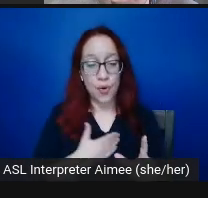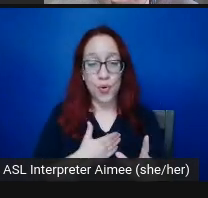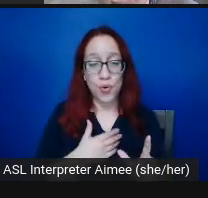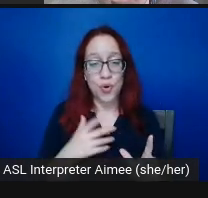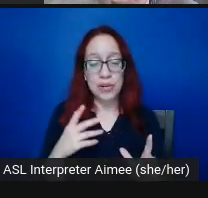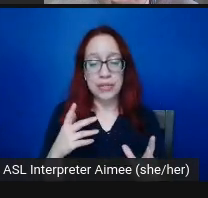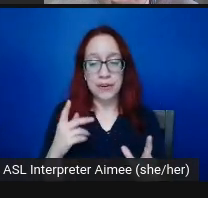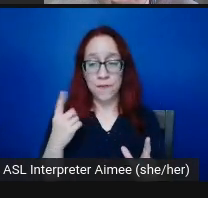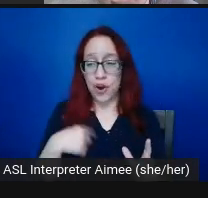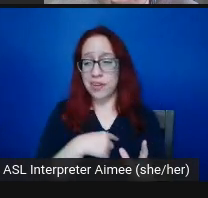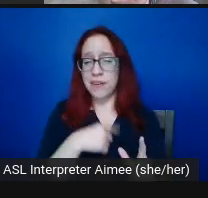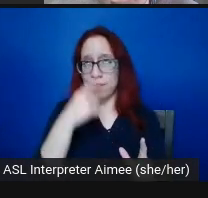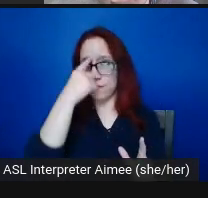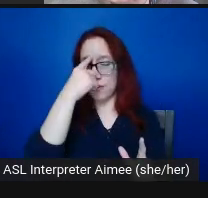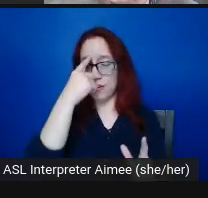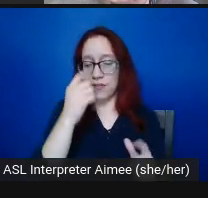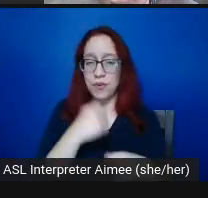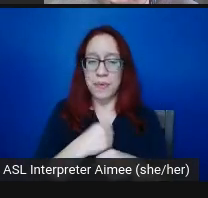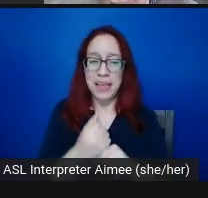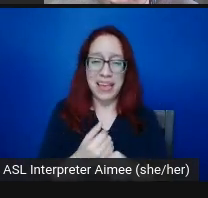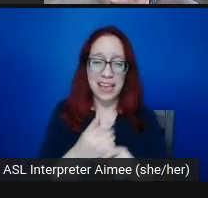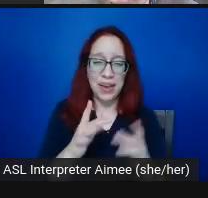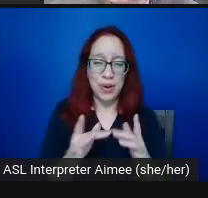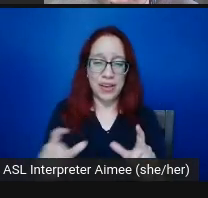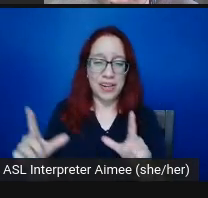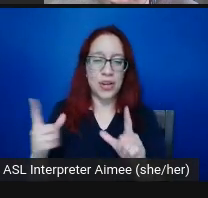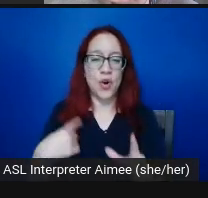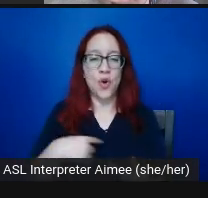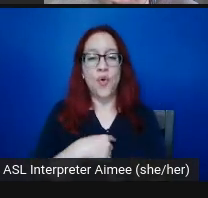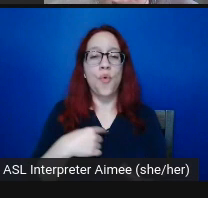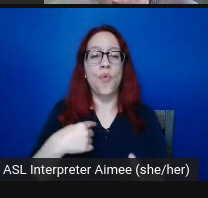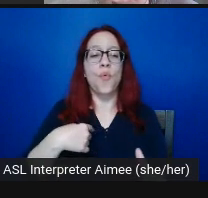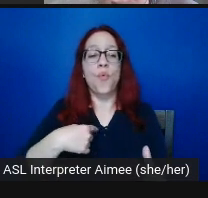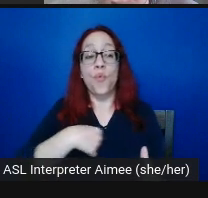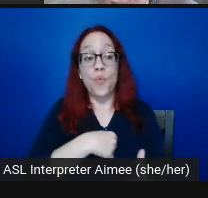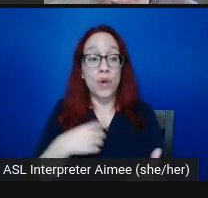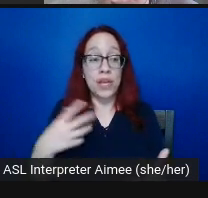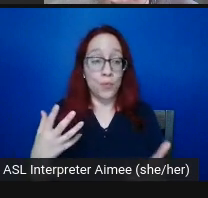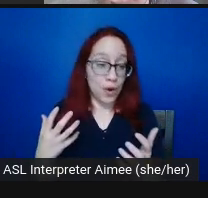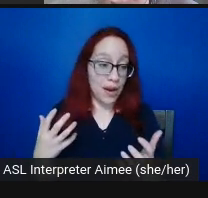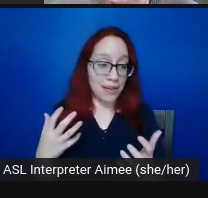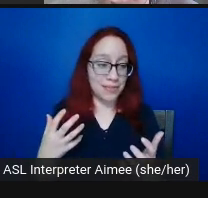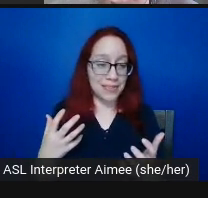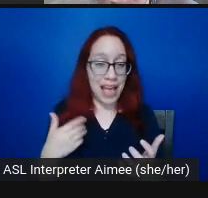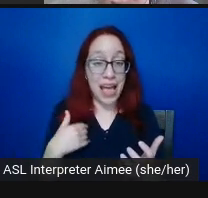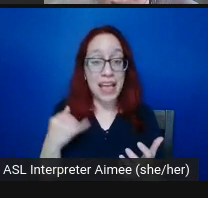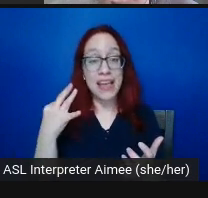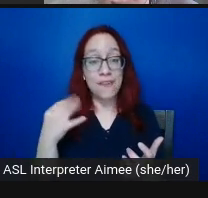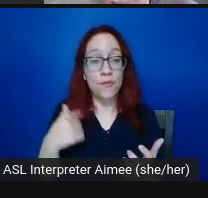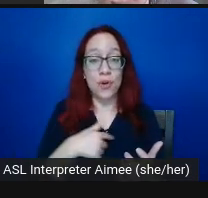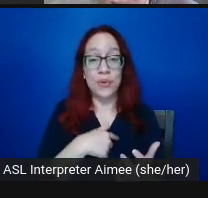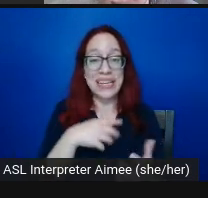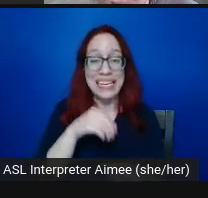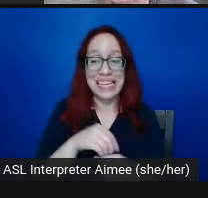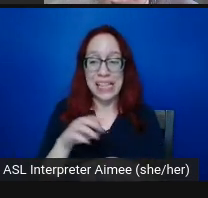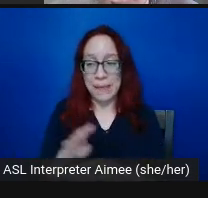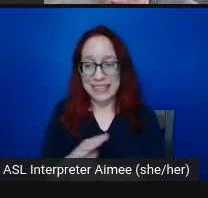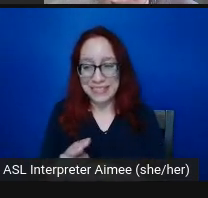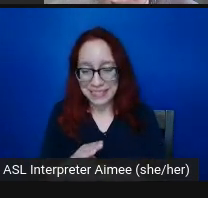to first create a website the way we would like to have if we were in the business of our clients.